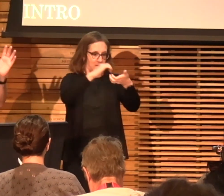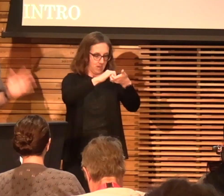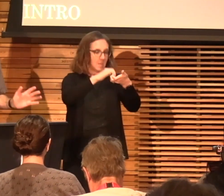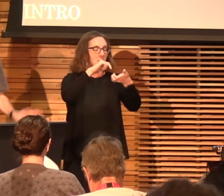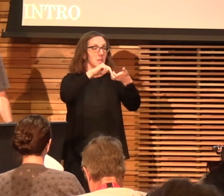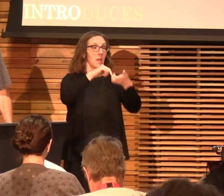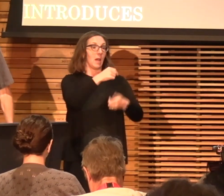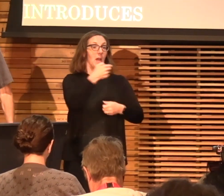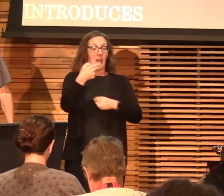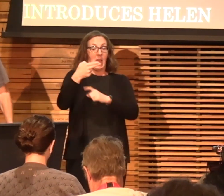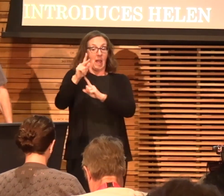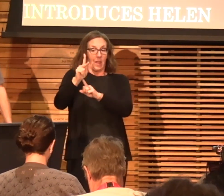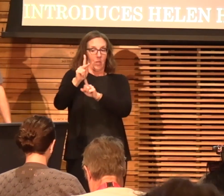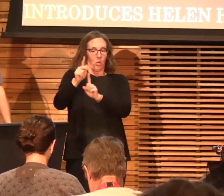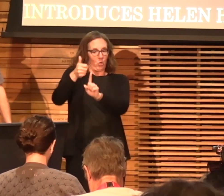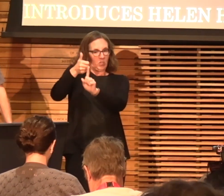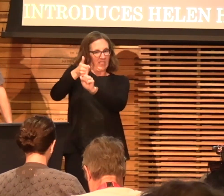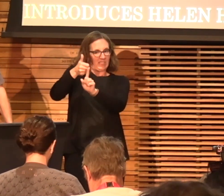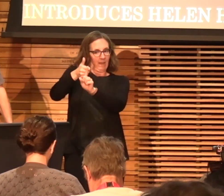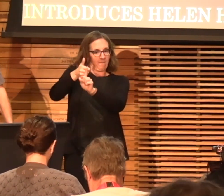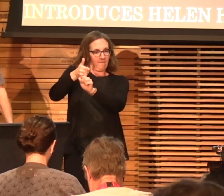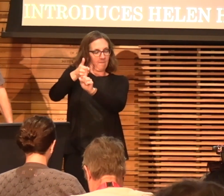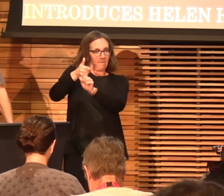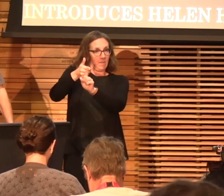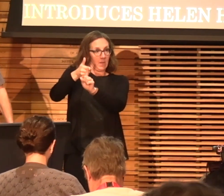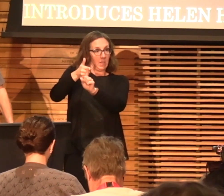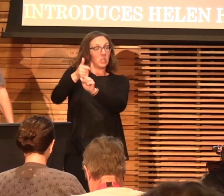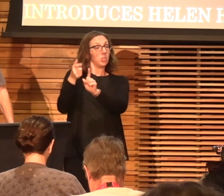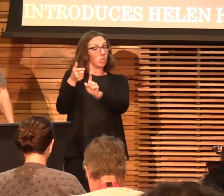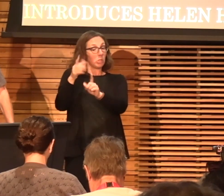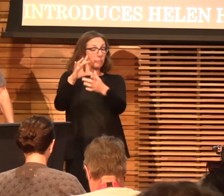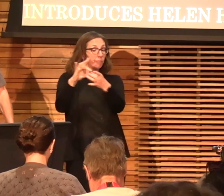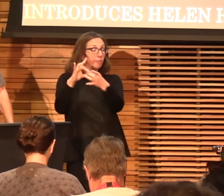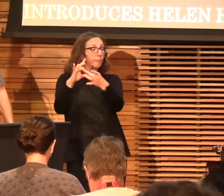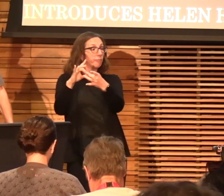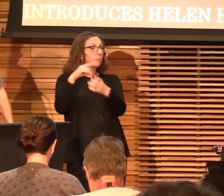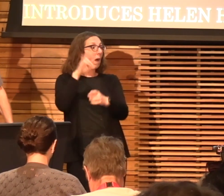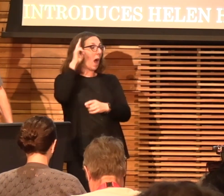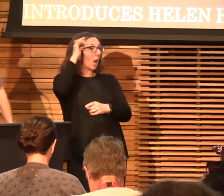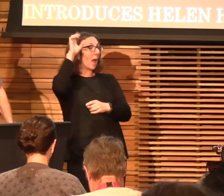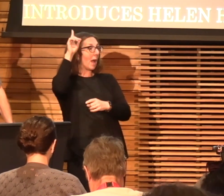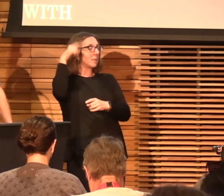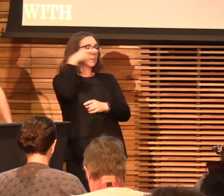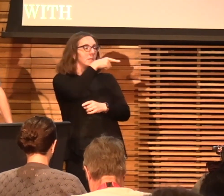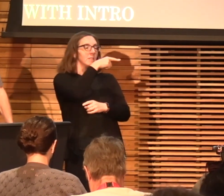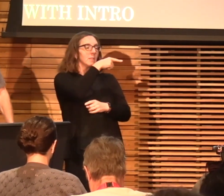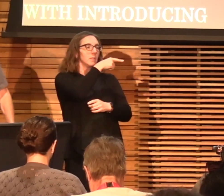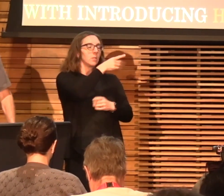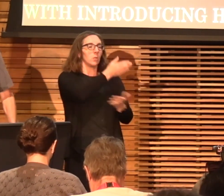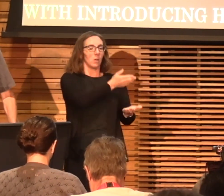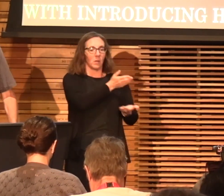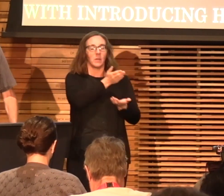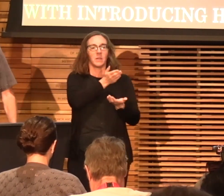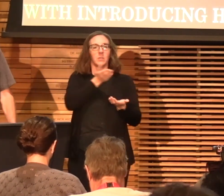Helen herself credits Uncle Ed with introducing her to socialism long before she met John Macy,